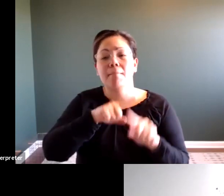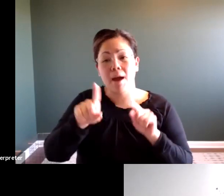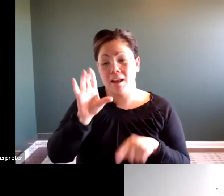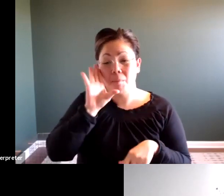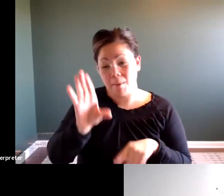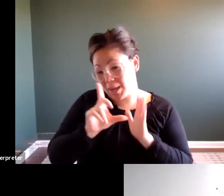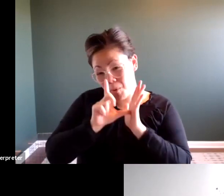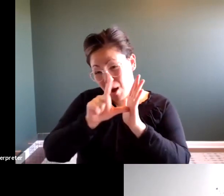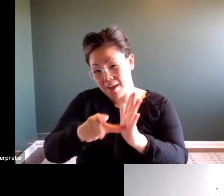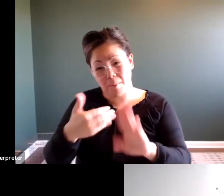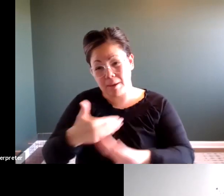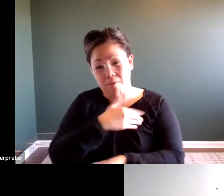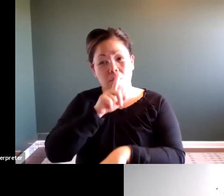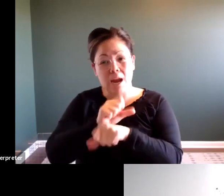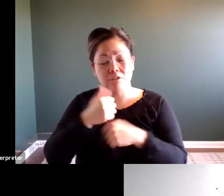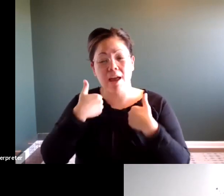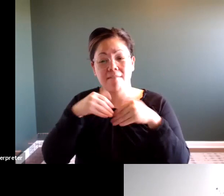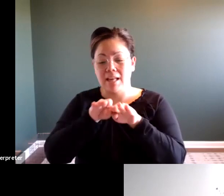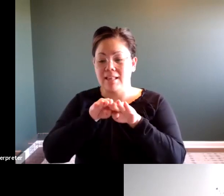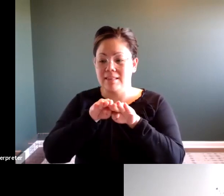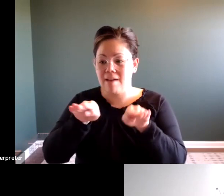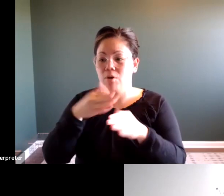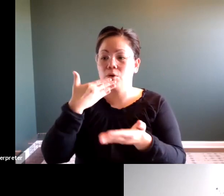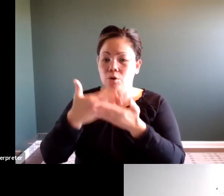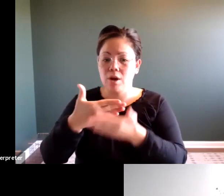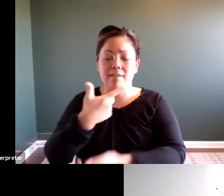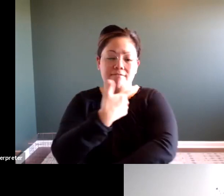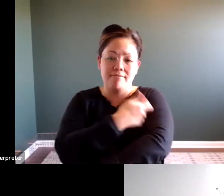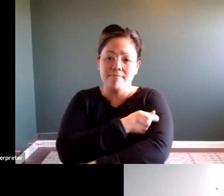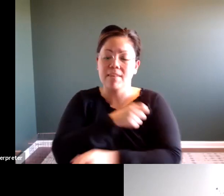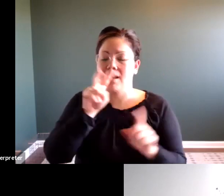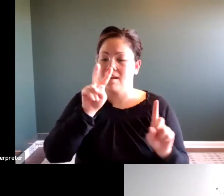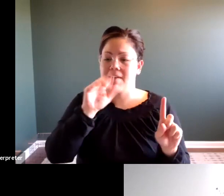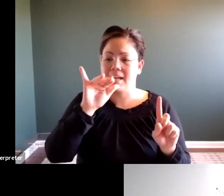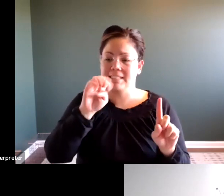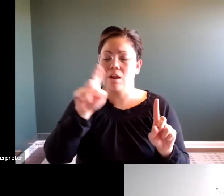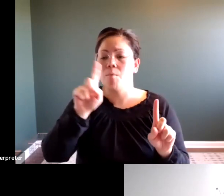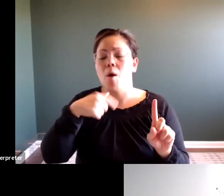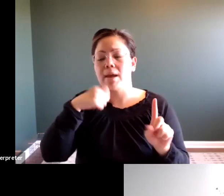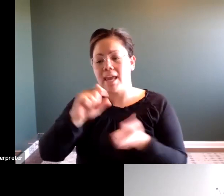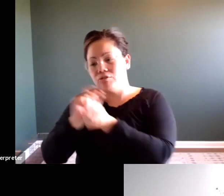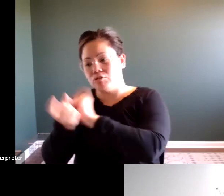before we really have that level of vaccine where we can change our behaviors in those social circumstances.